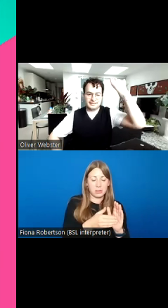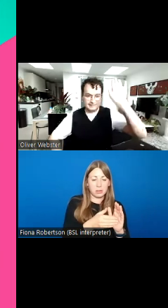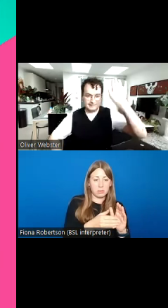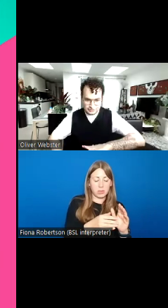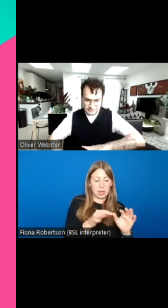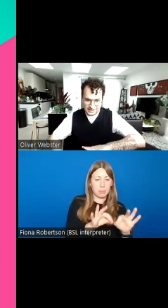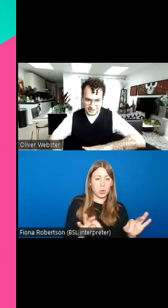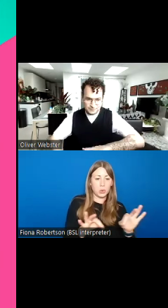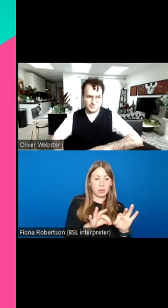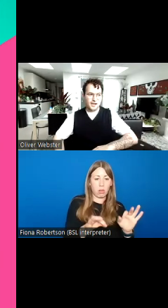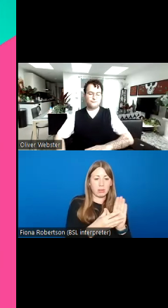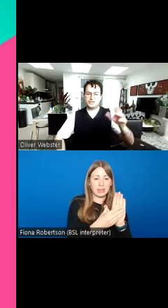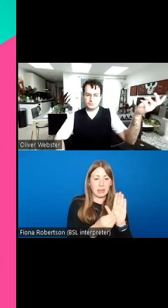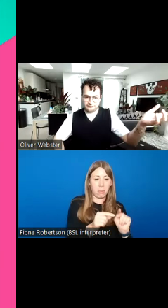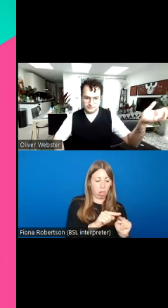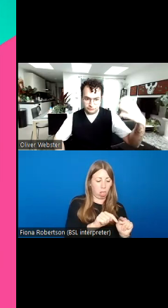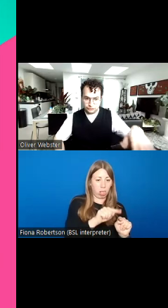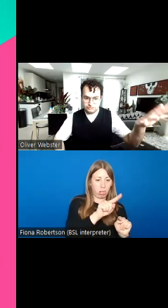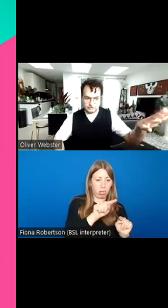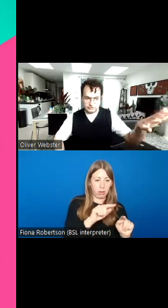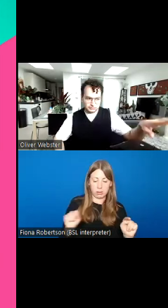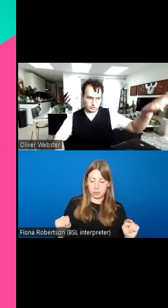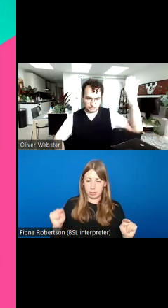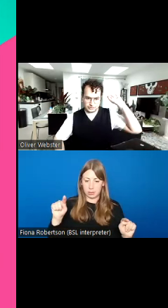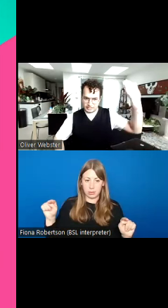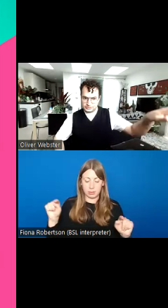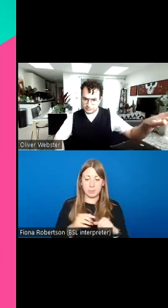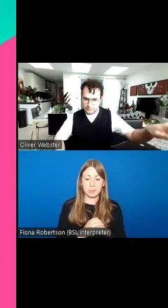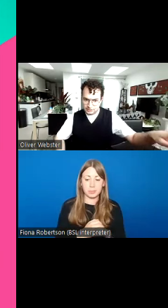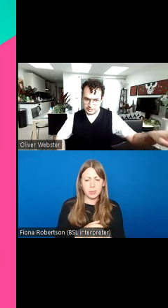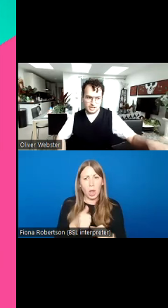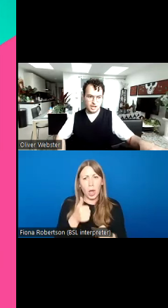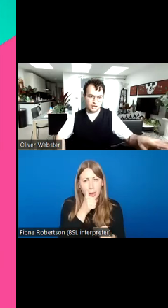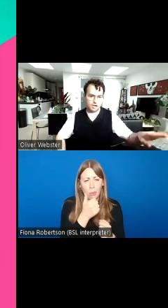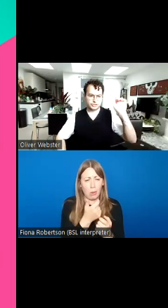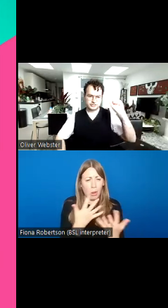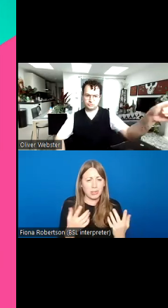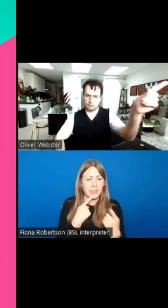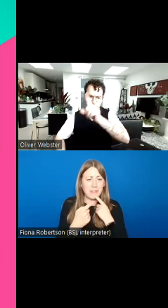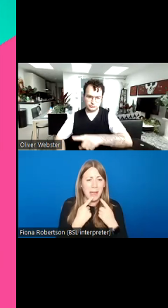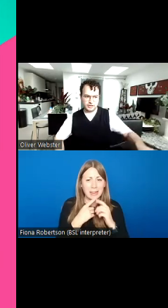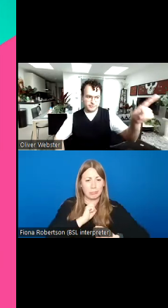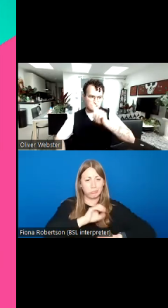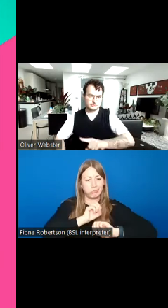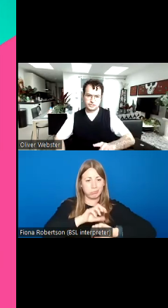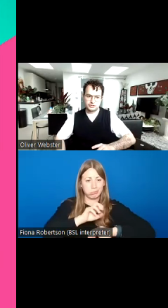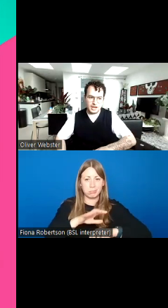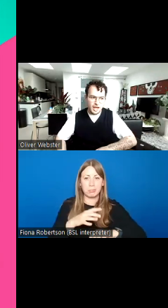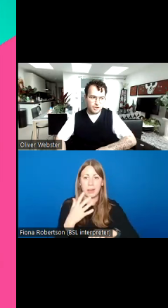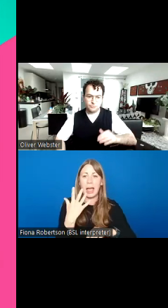That's a lot to take in. We do have a free resource on the StageText website, which I think will probably also be coming out to you,